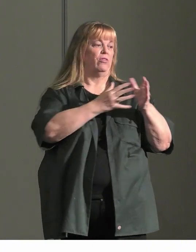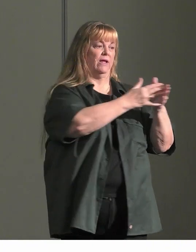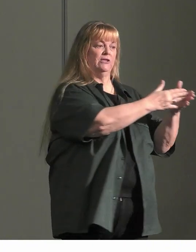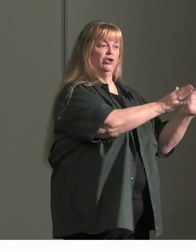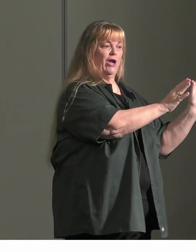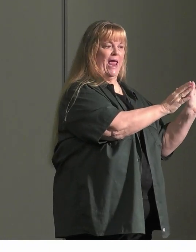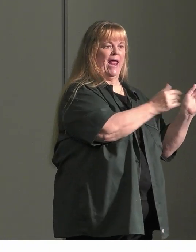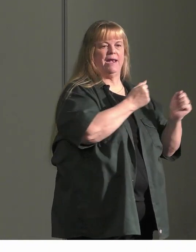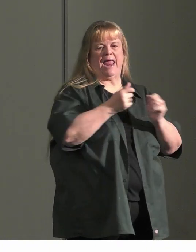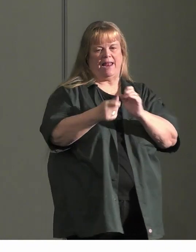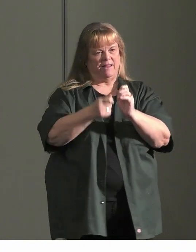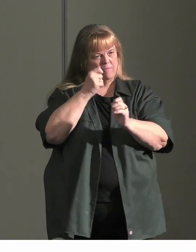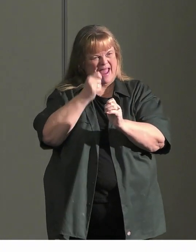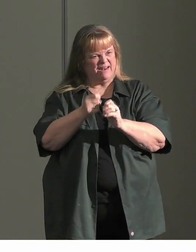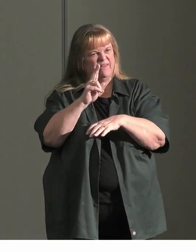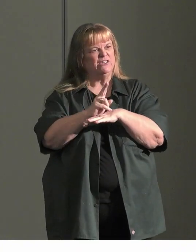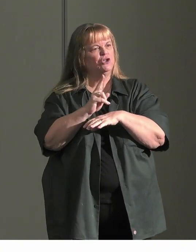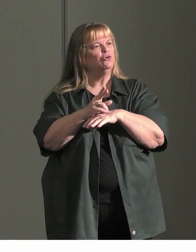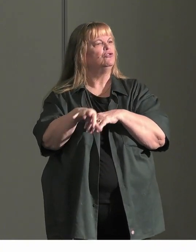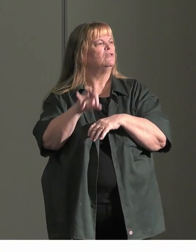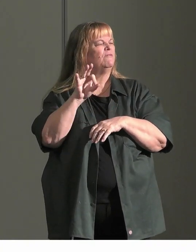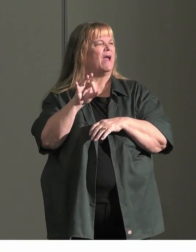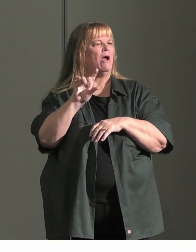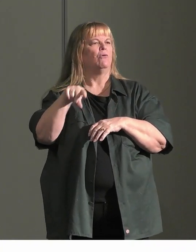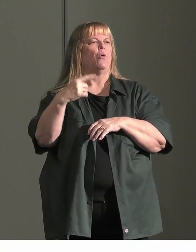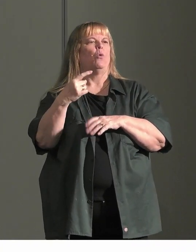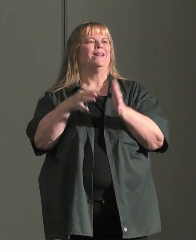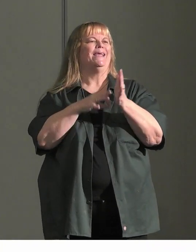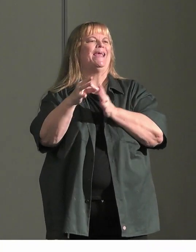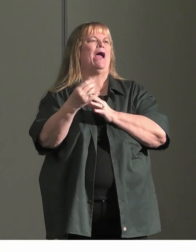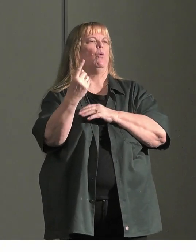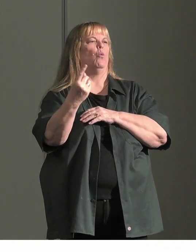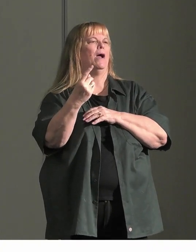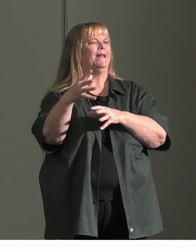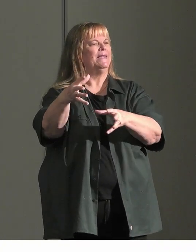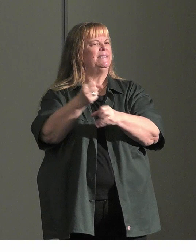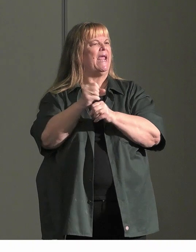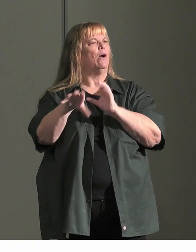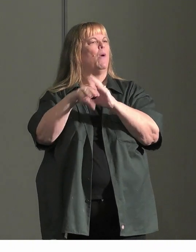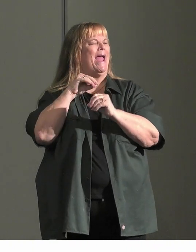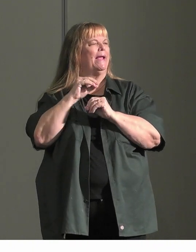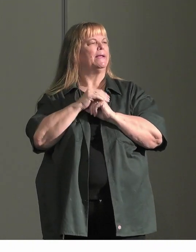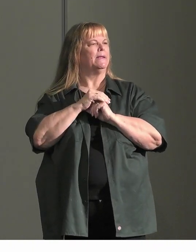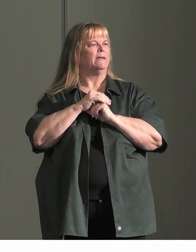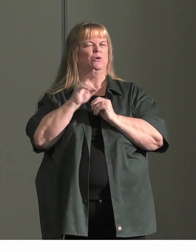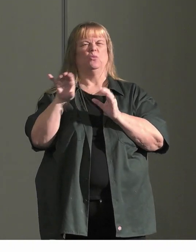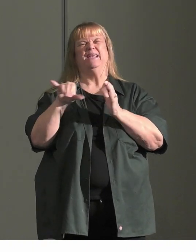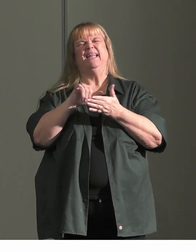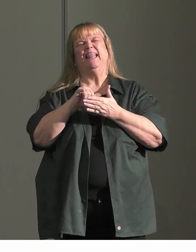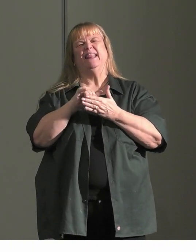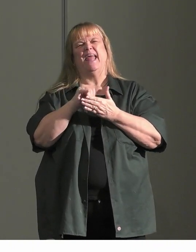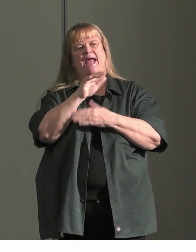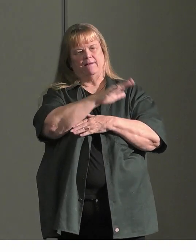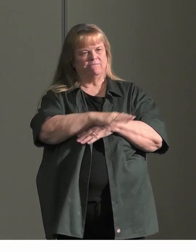our magnification users found that counts as one take away. We did this kind of overarching